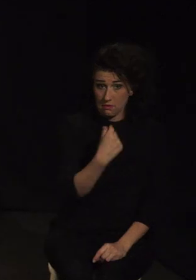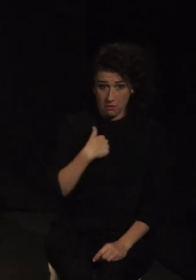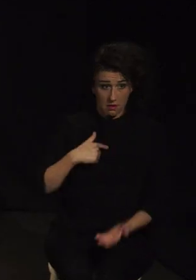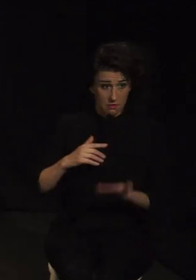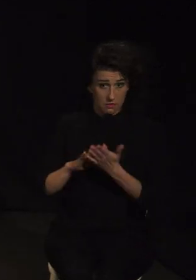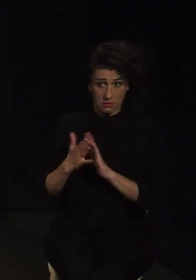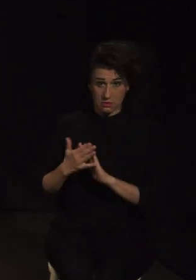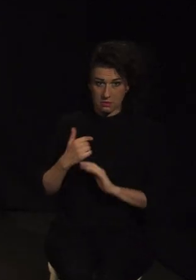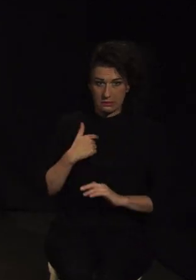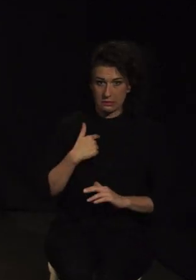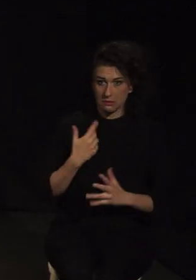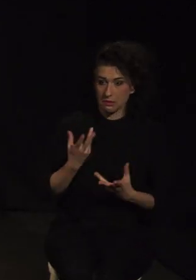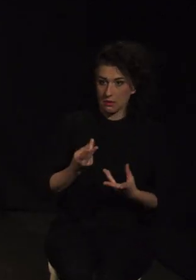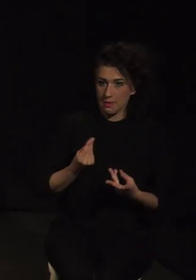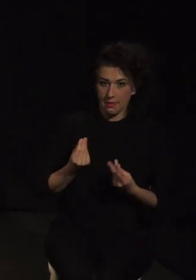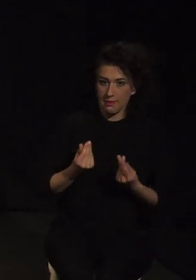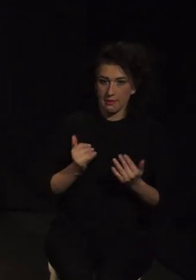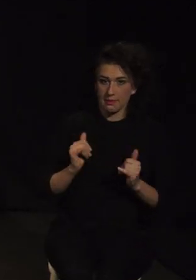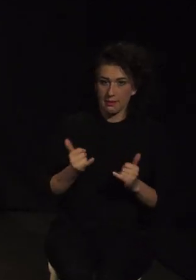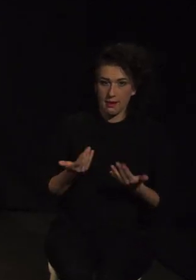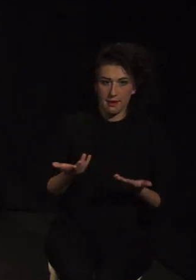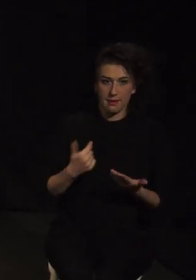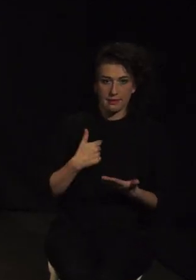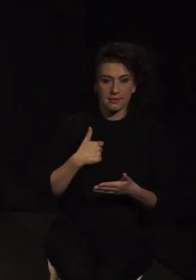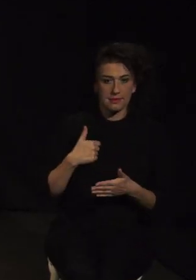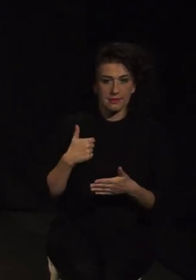I didn't know what to do.